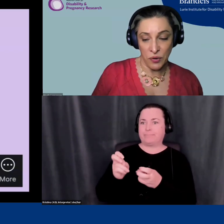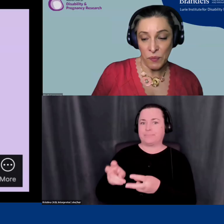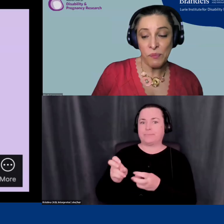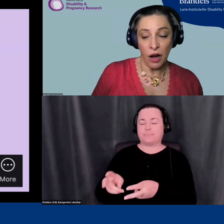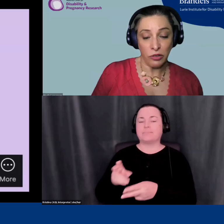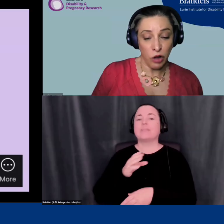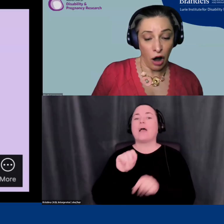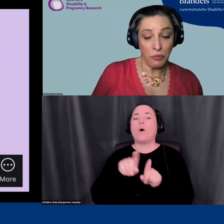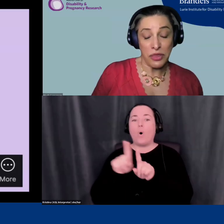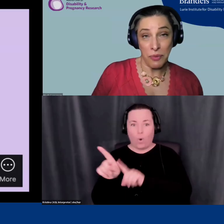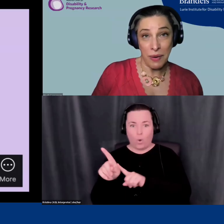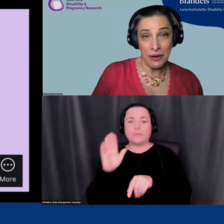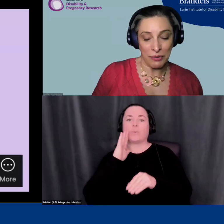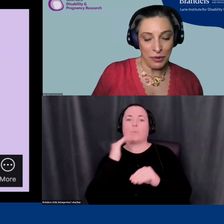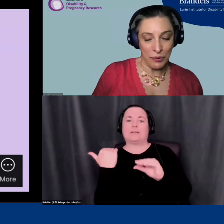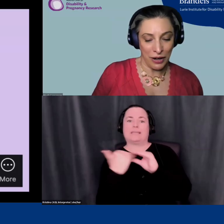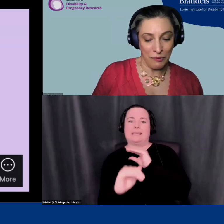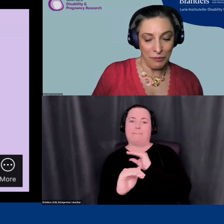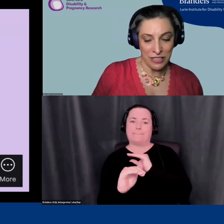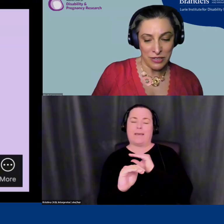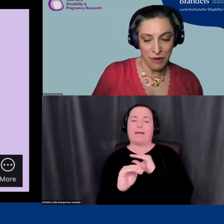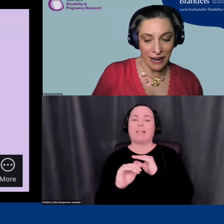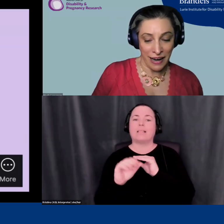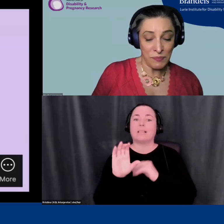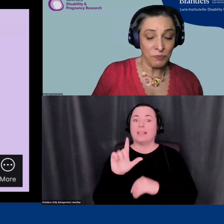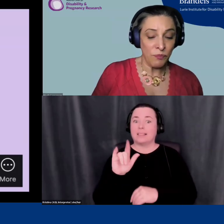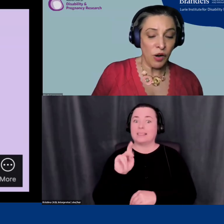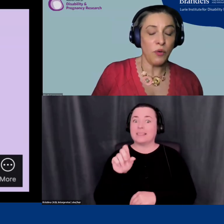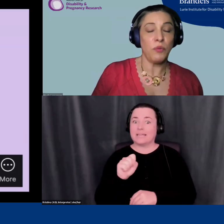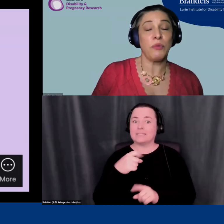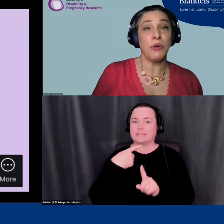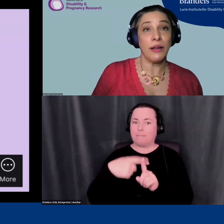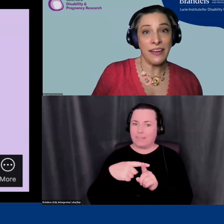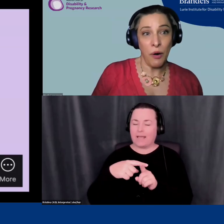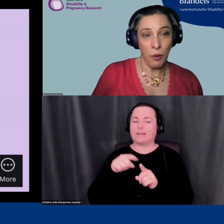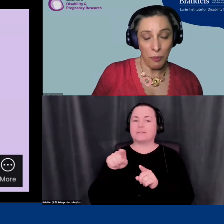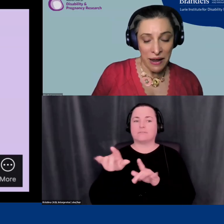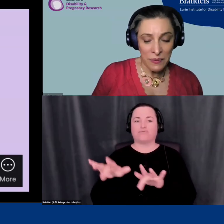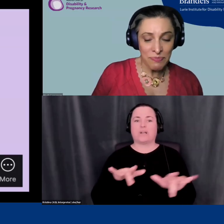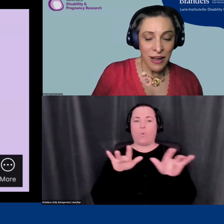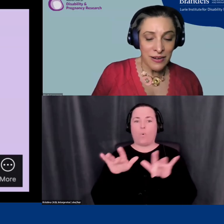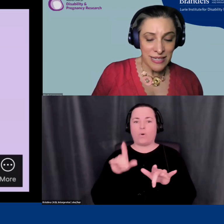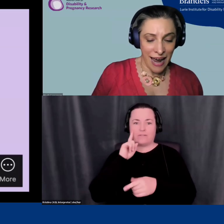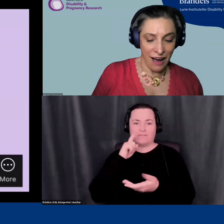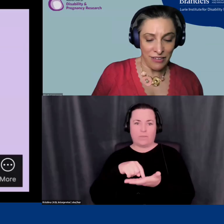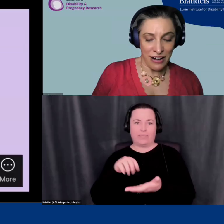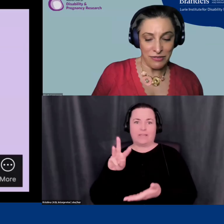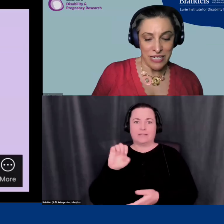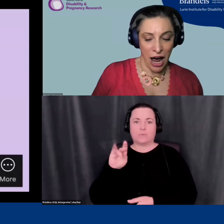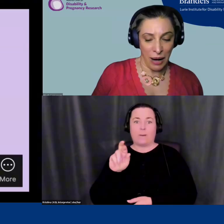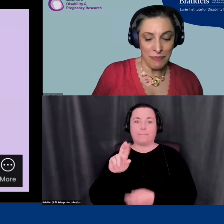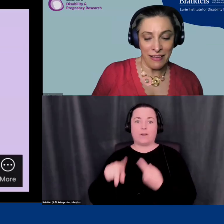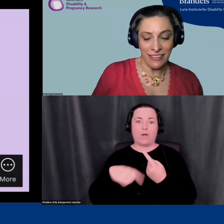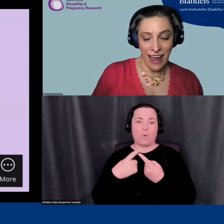you along with the webinar recording when it's ready. We're really hoping to have enough time at